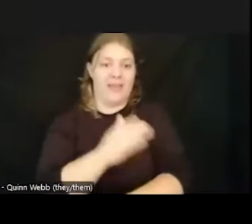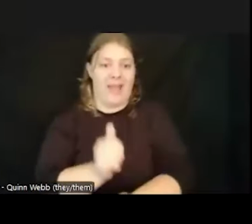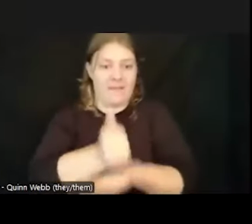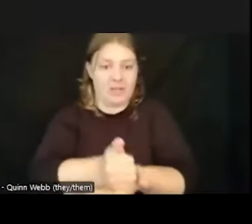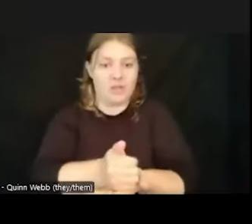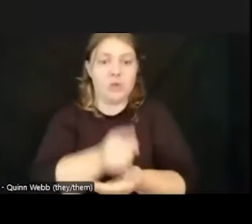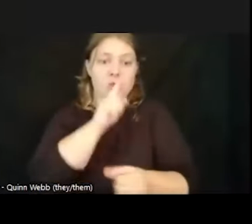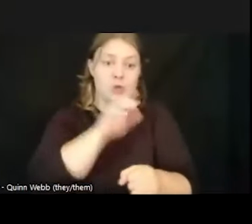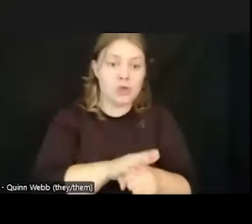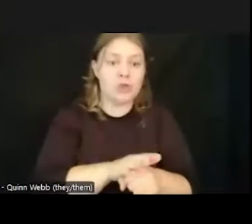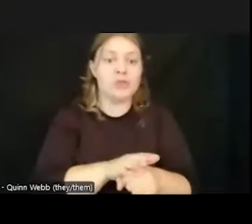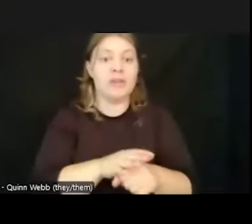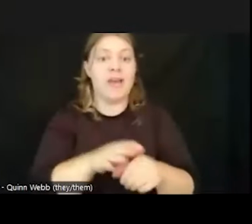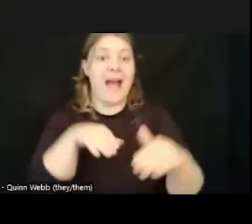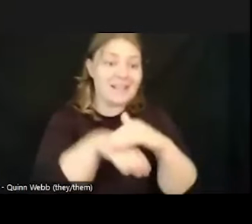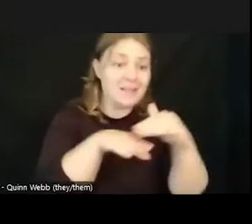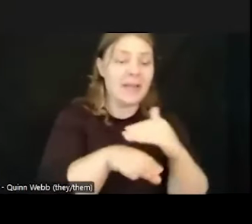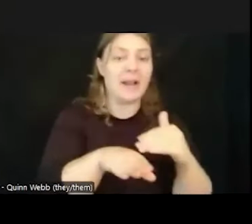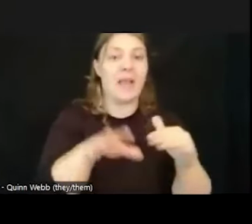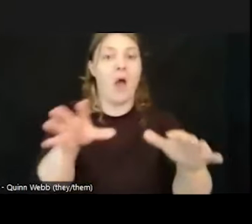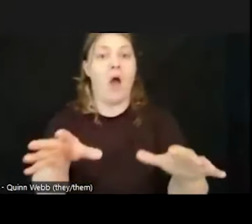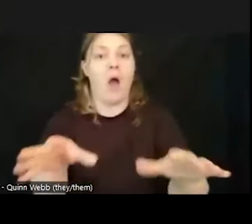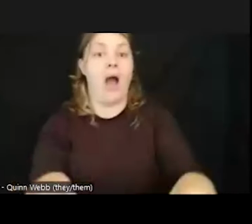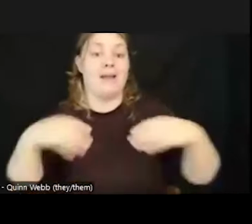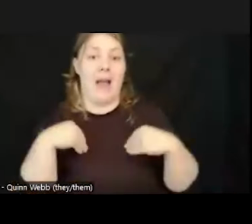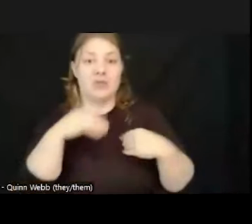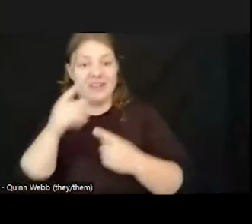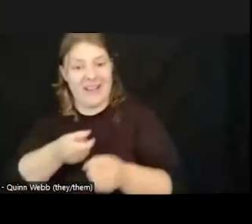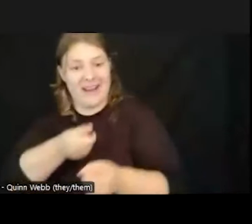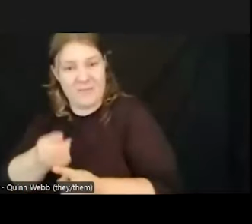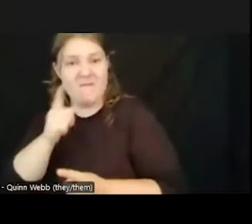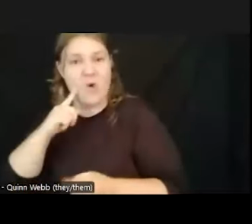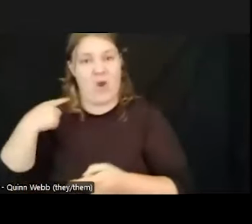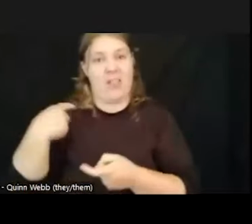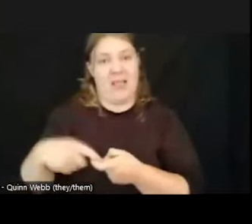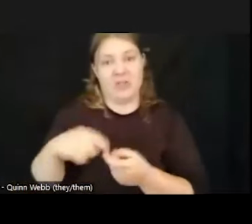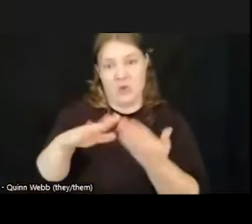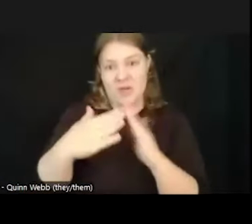and impact for the Latino community so that we are not an afterthought we should make important